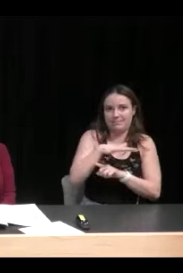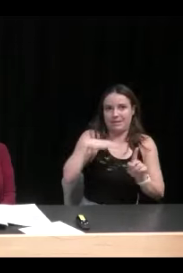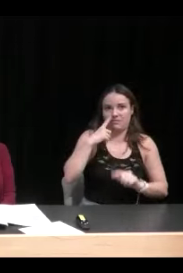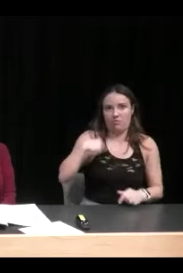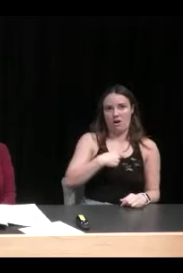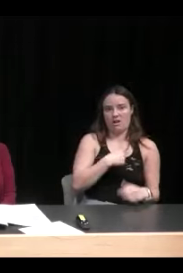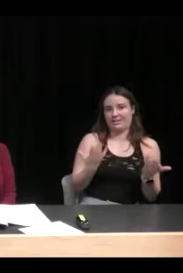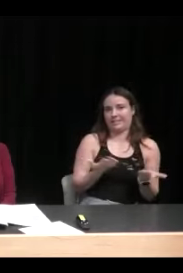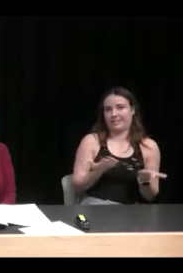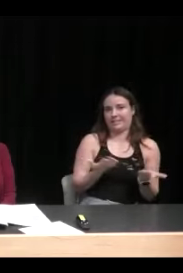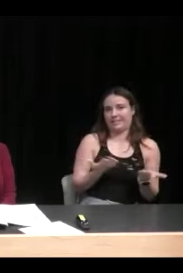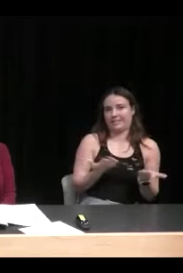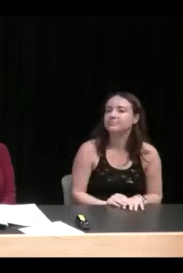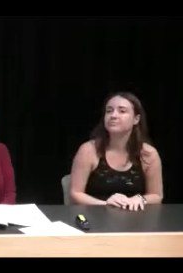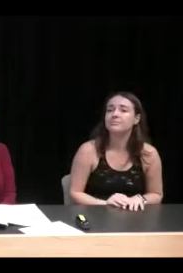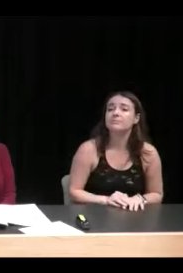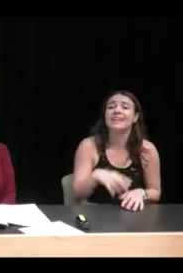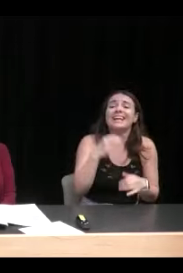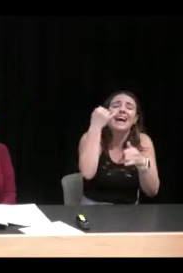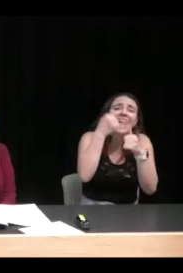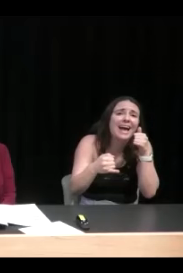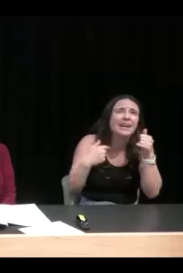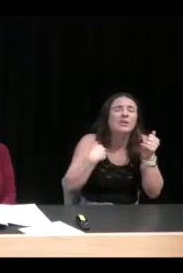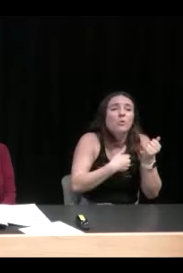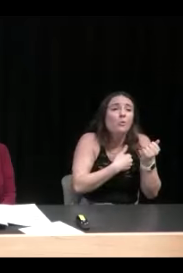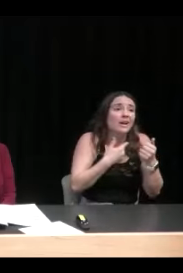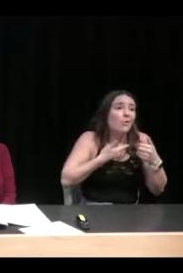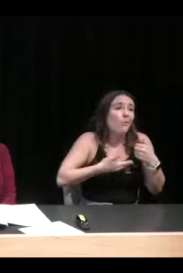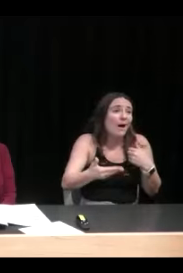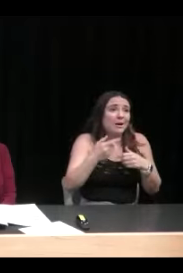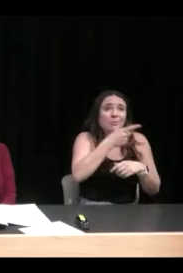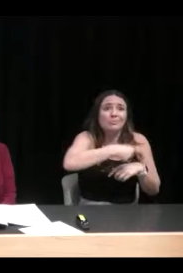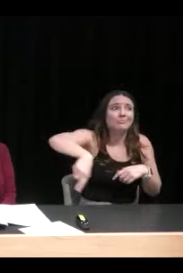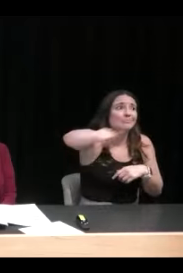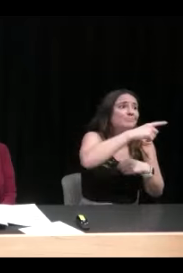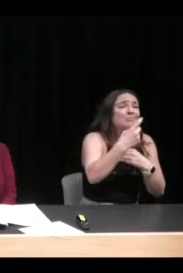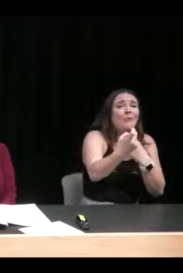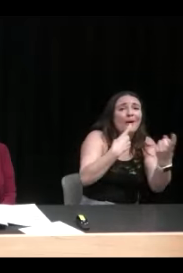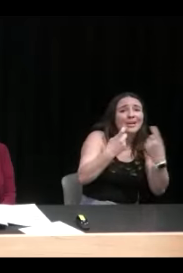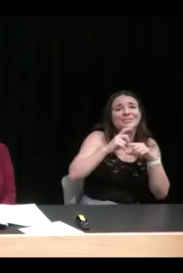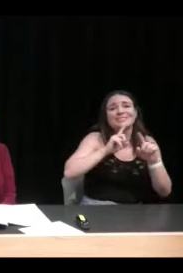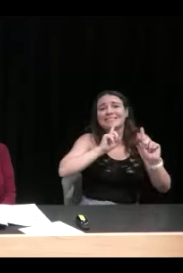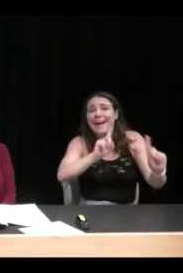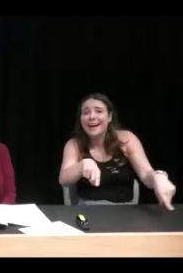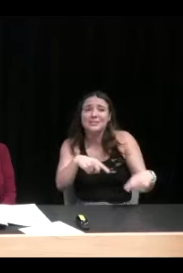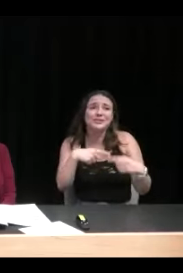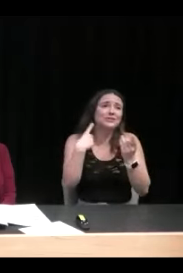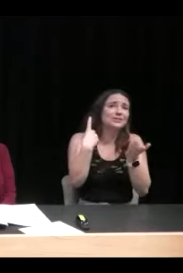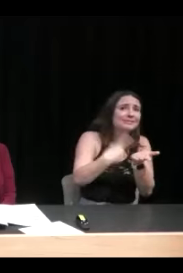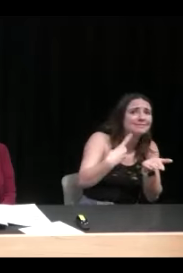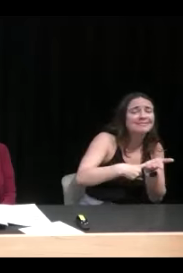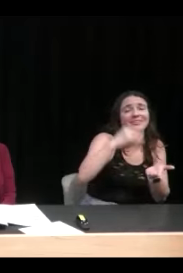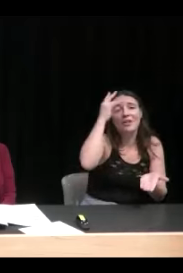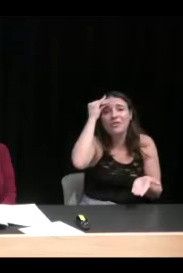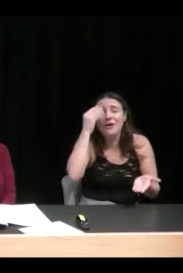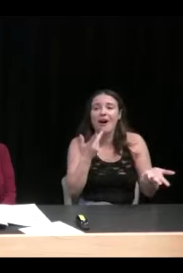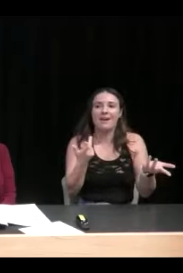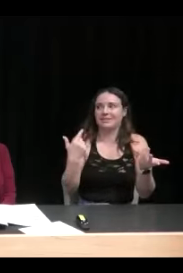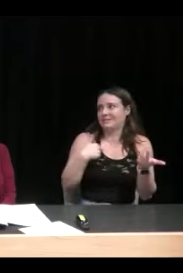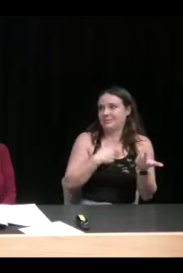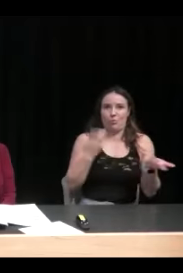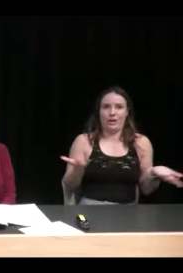things to create more safe spaces for us as deaf folks um but we welcome you to ask questions um